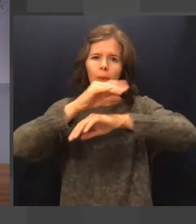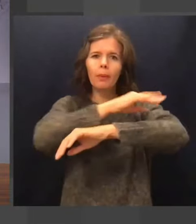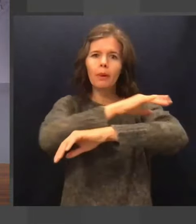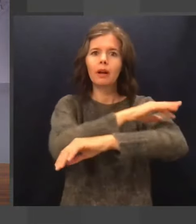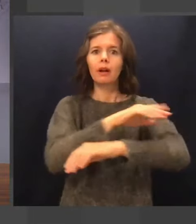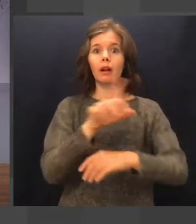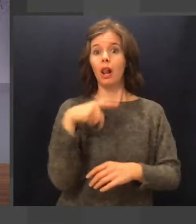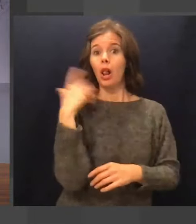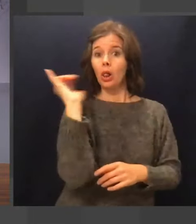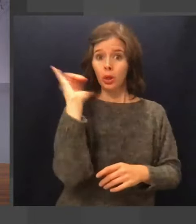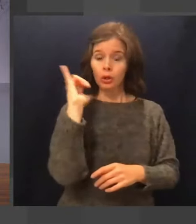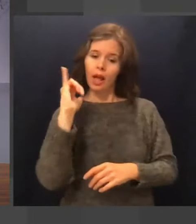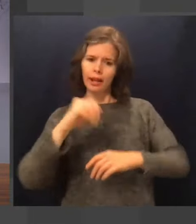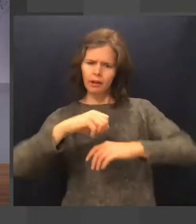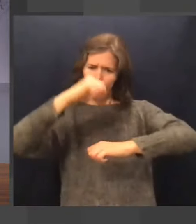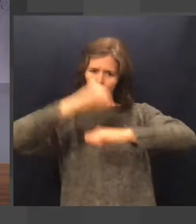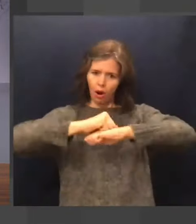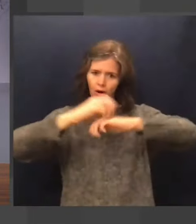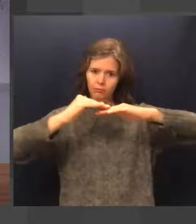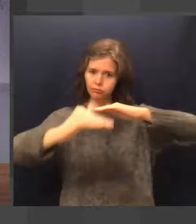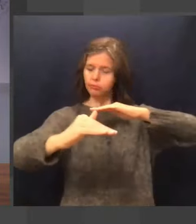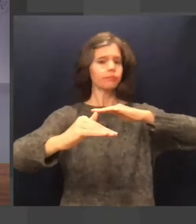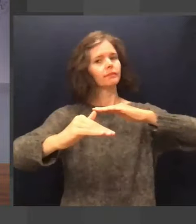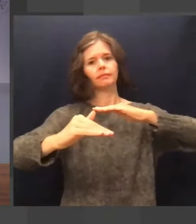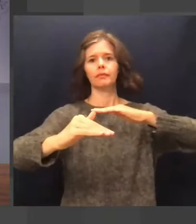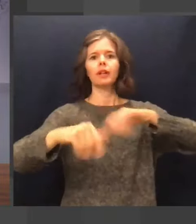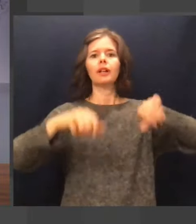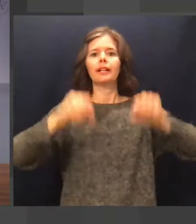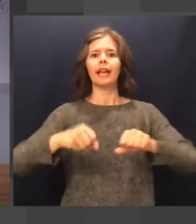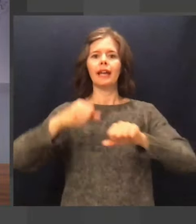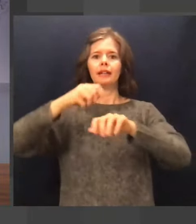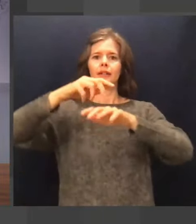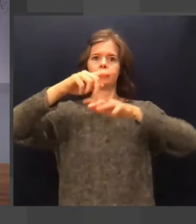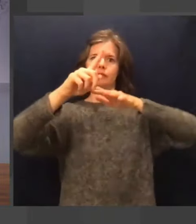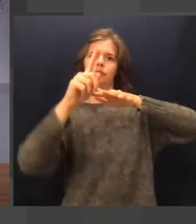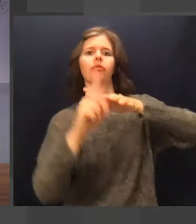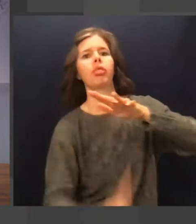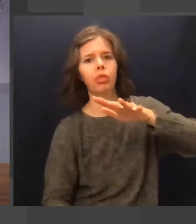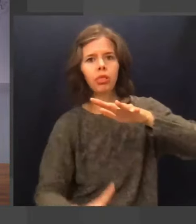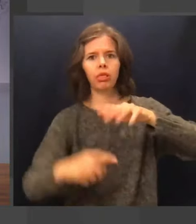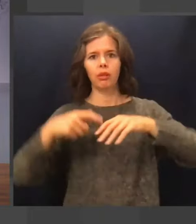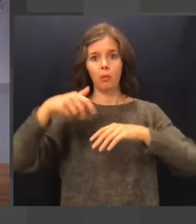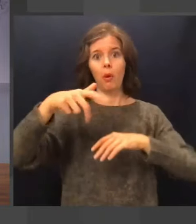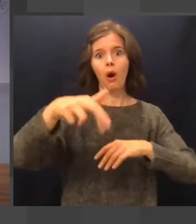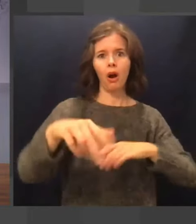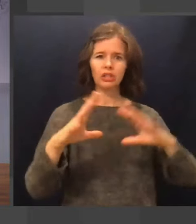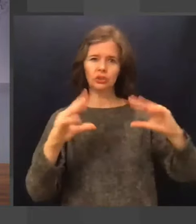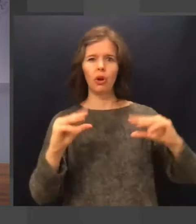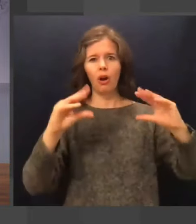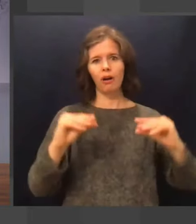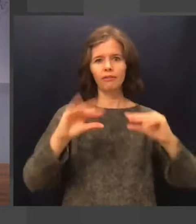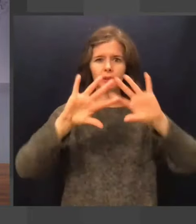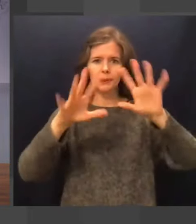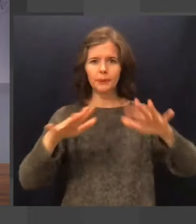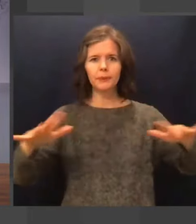LOOKS SIMILAR TO SNOW BUT IF YOU